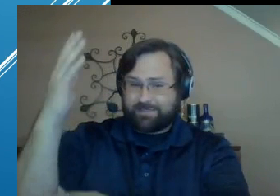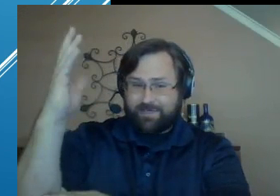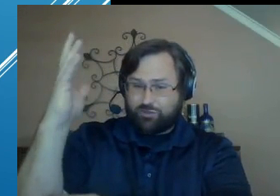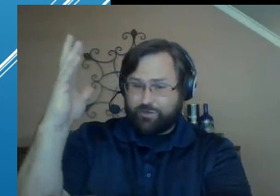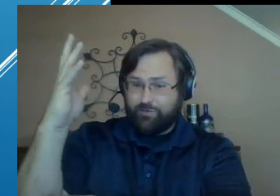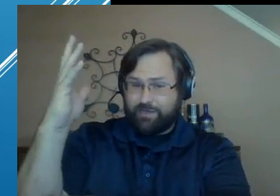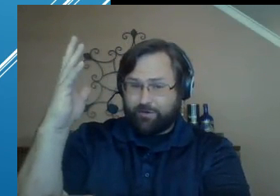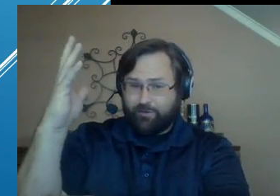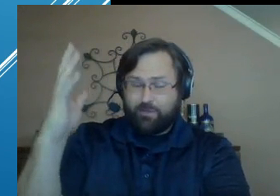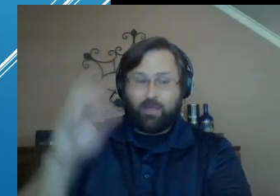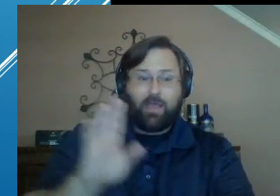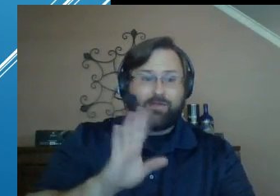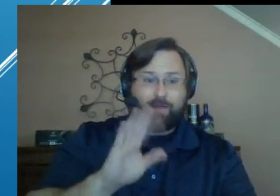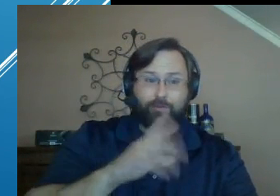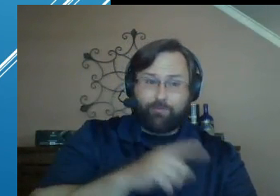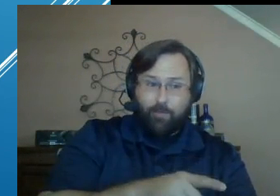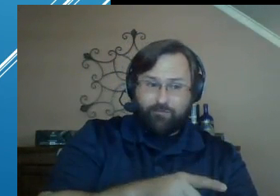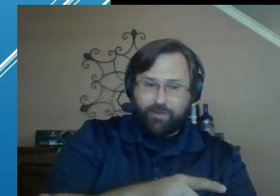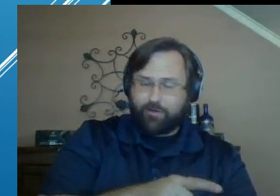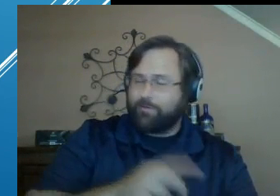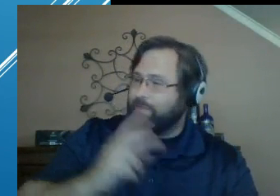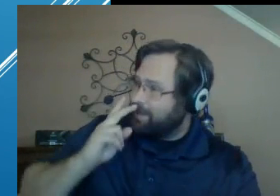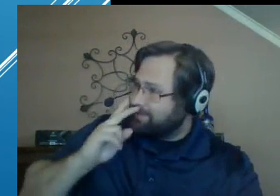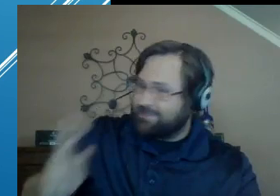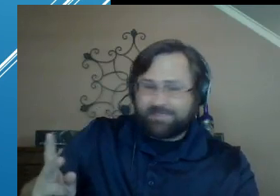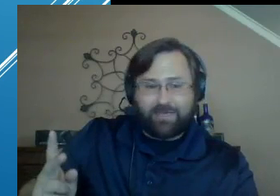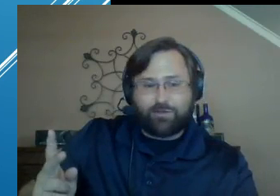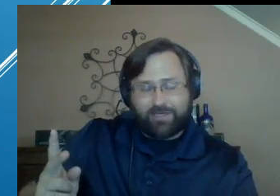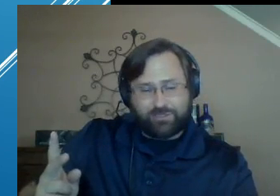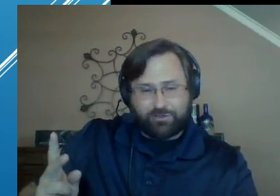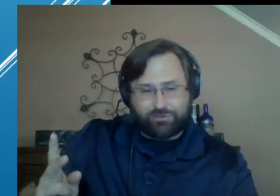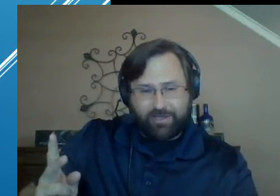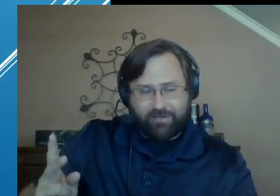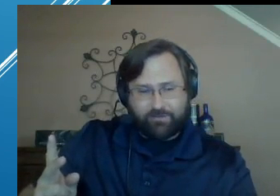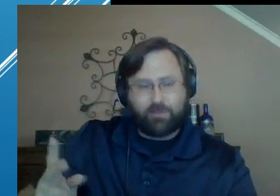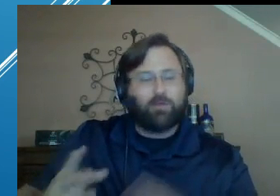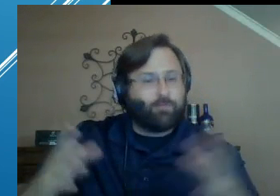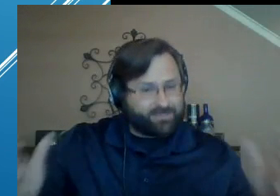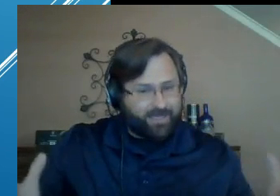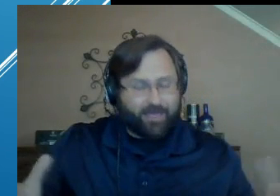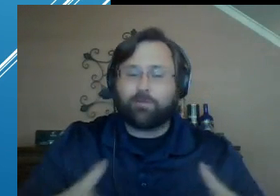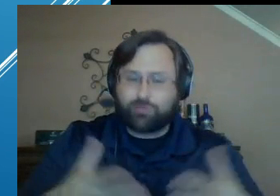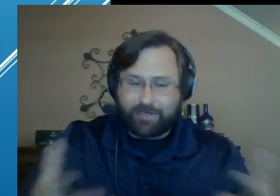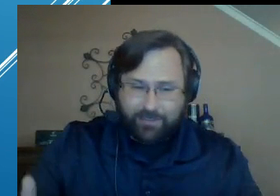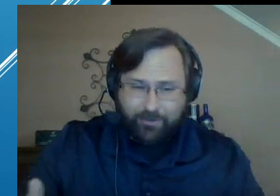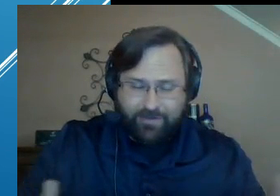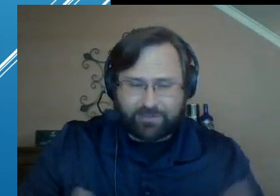i sat in the tree over here and then I put Bob over here and then I signed see in the direction of the tree because again trying to clarify these